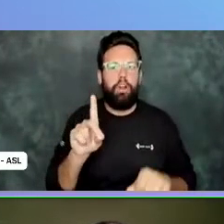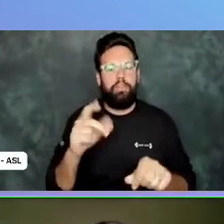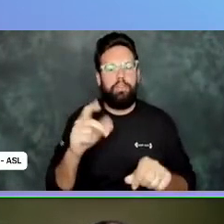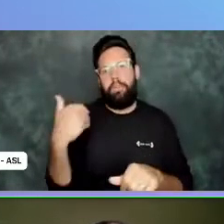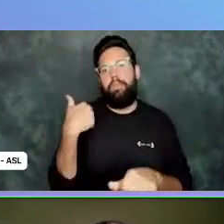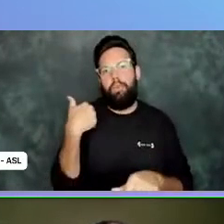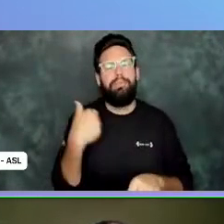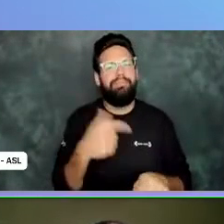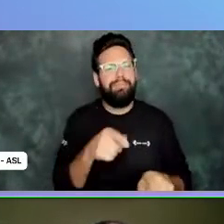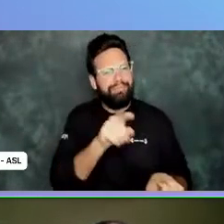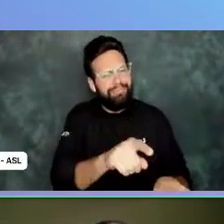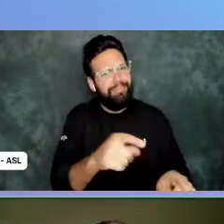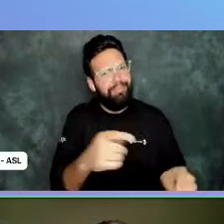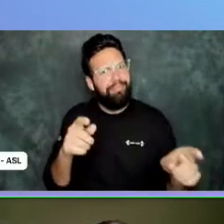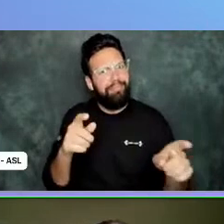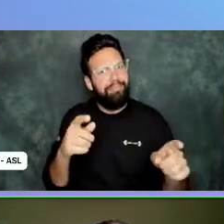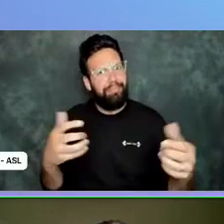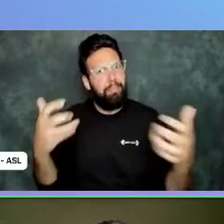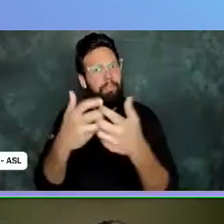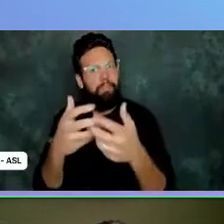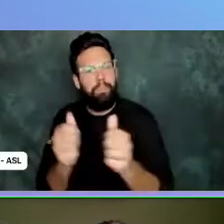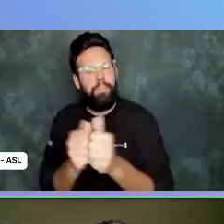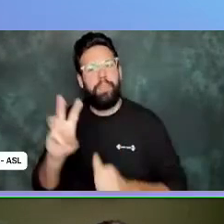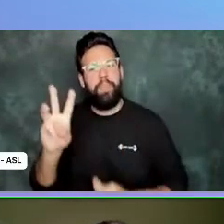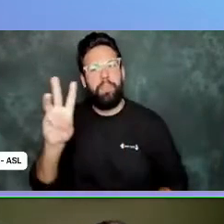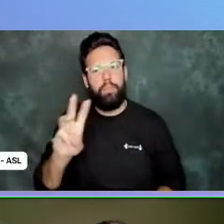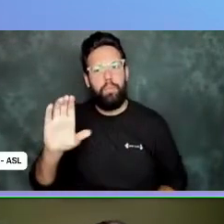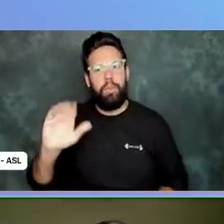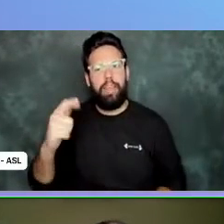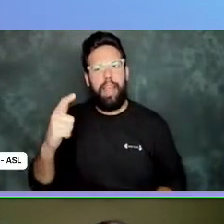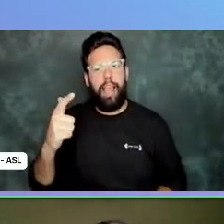using autocomplete values. So this is really important for